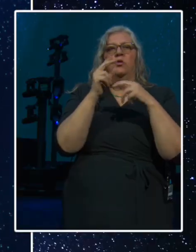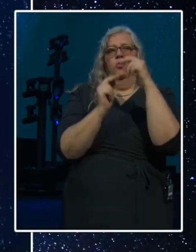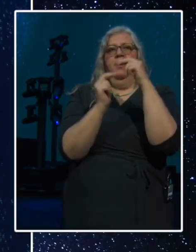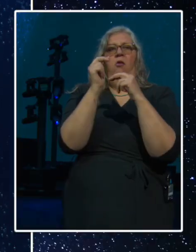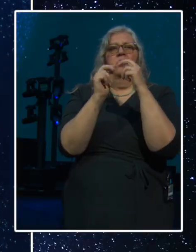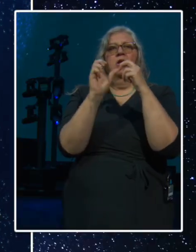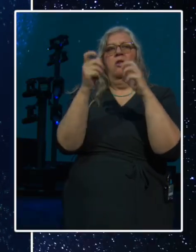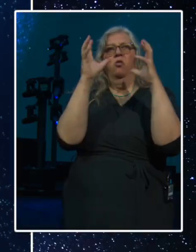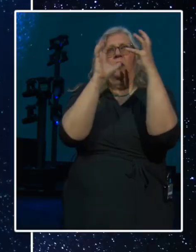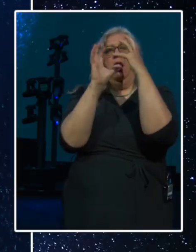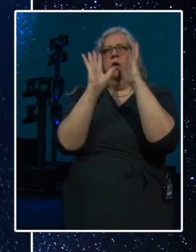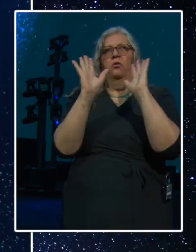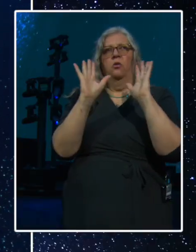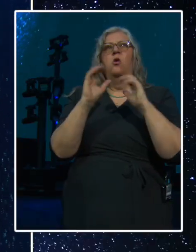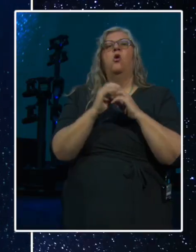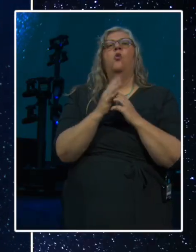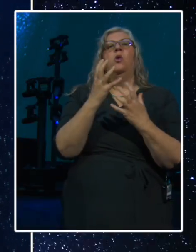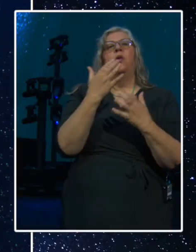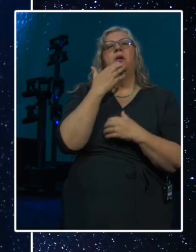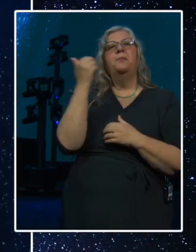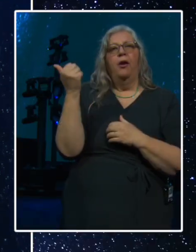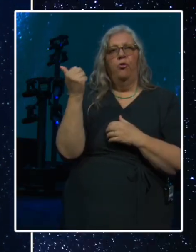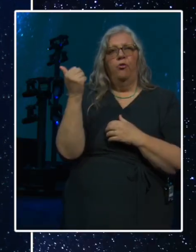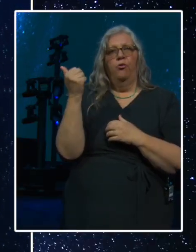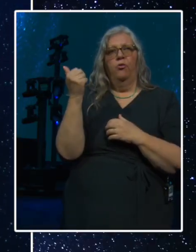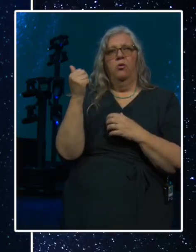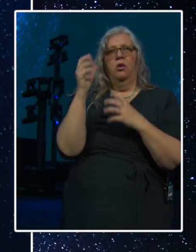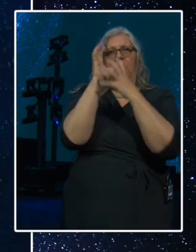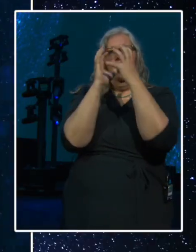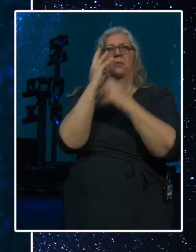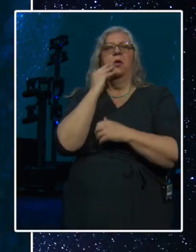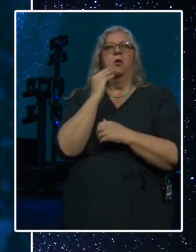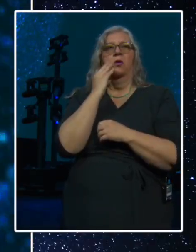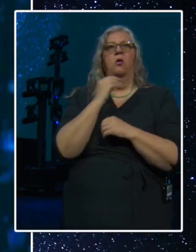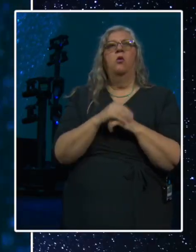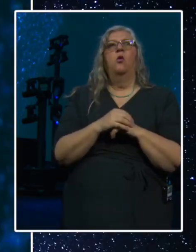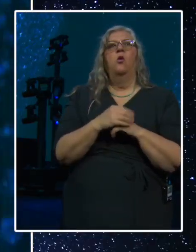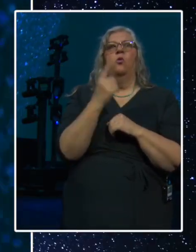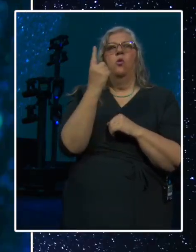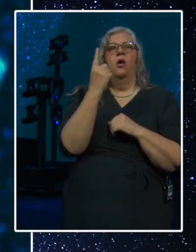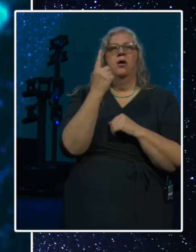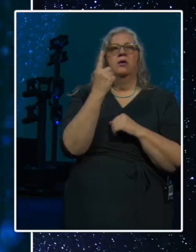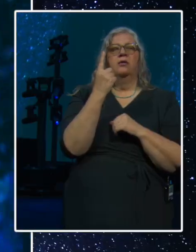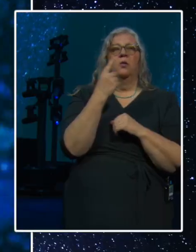It was to deliver a better cloud experience. One that was hybrid by design